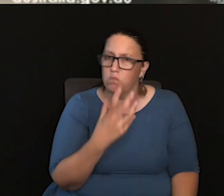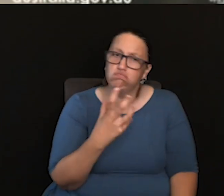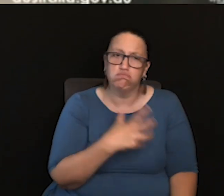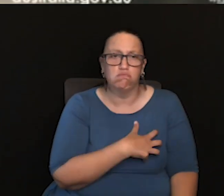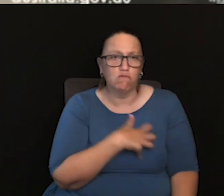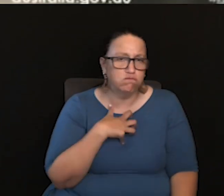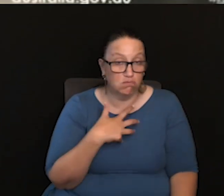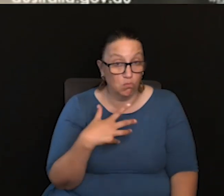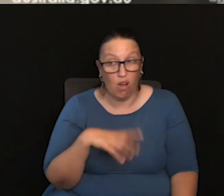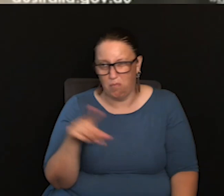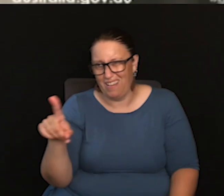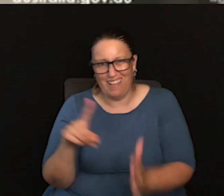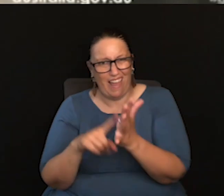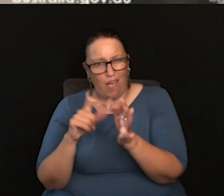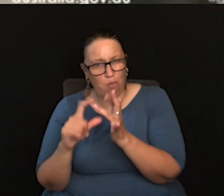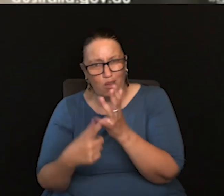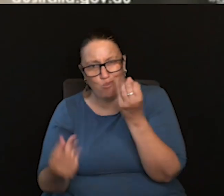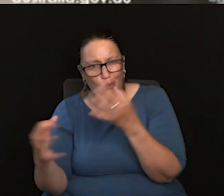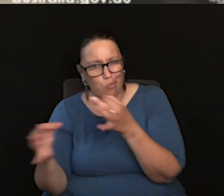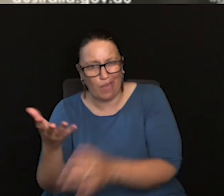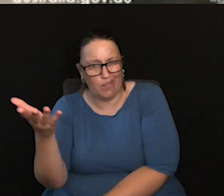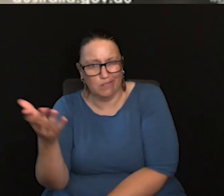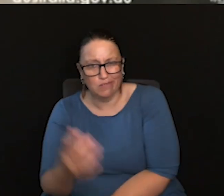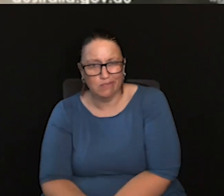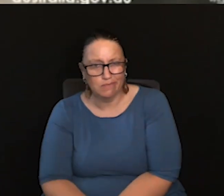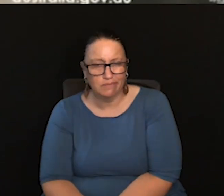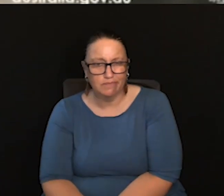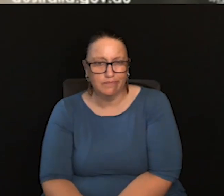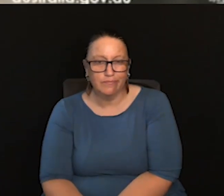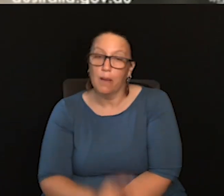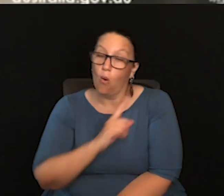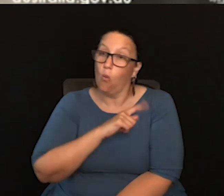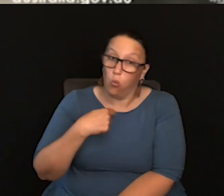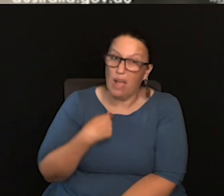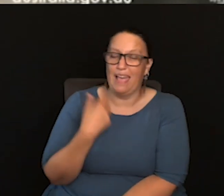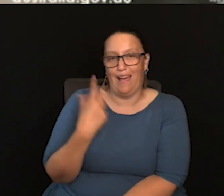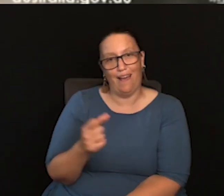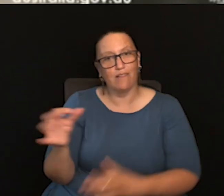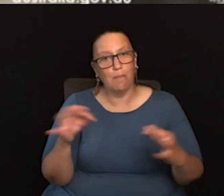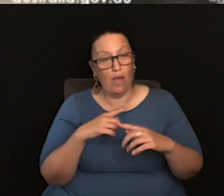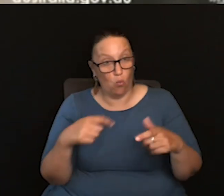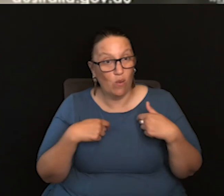the Coalition and the Prime Minister Scott Morrison are the ones in our view are best placed to do that.